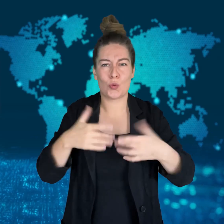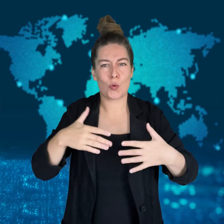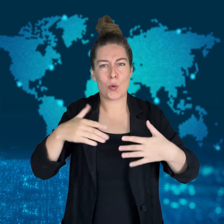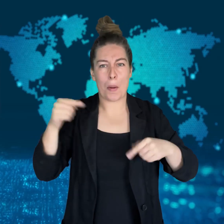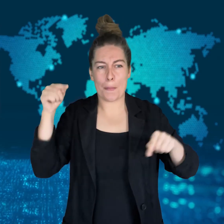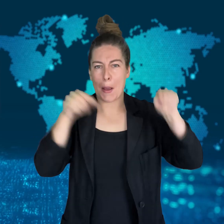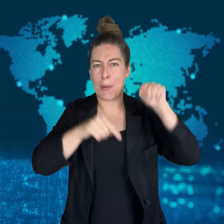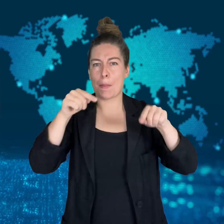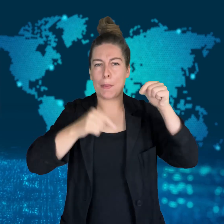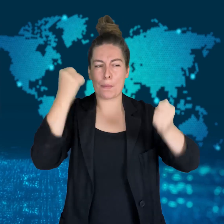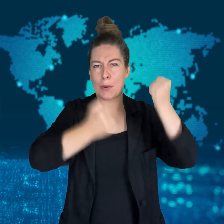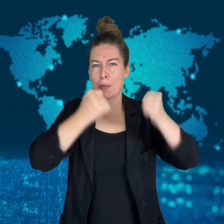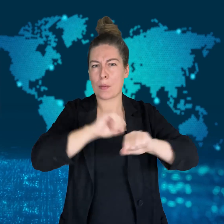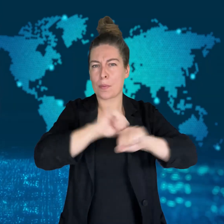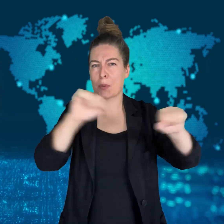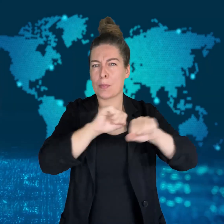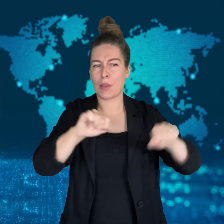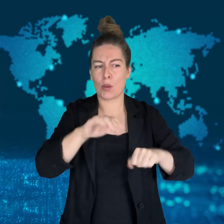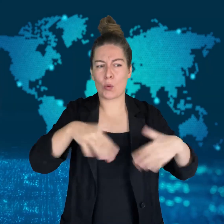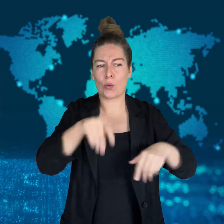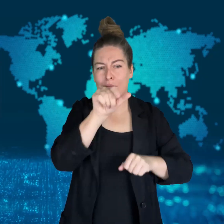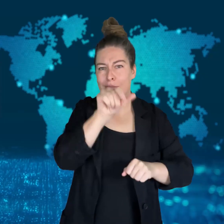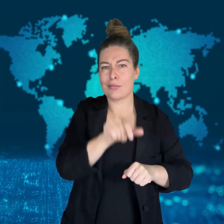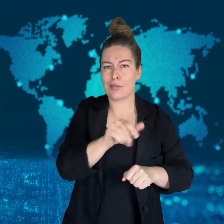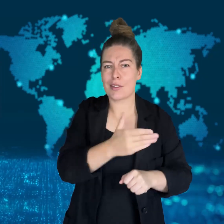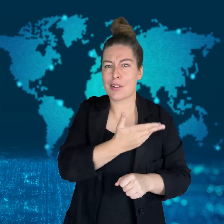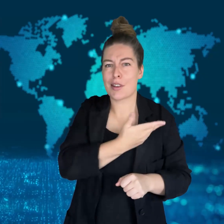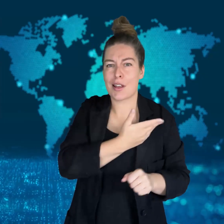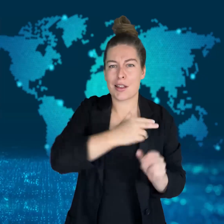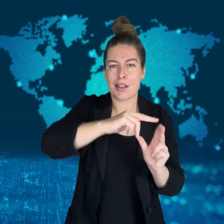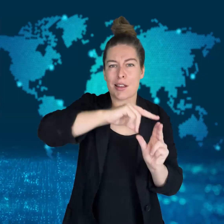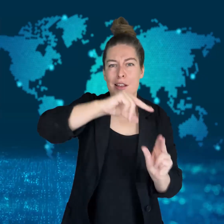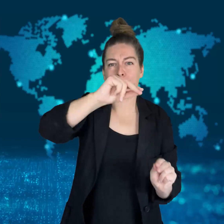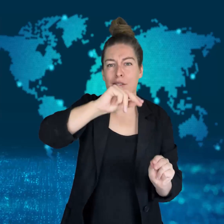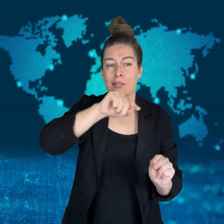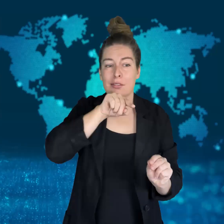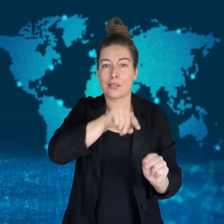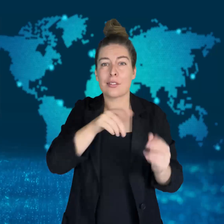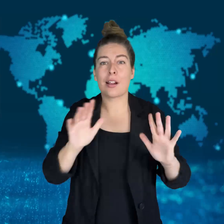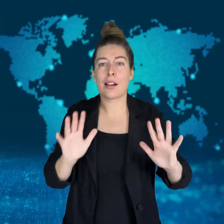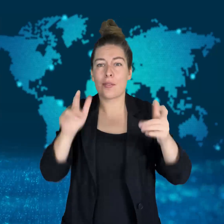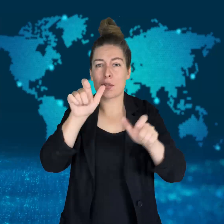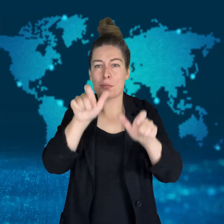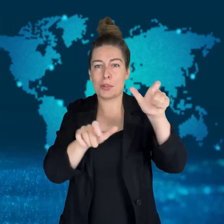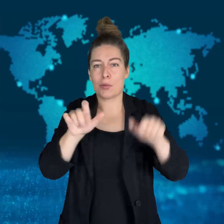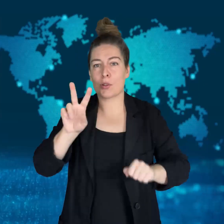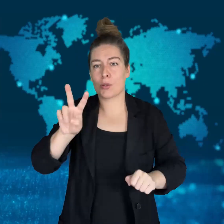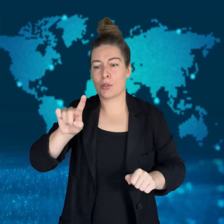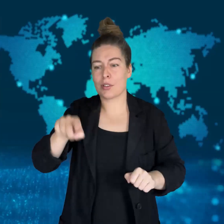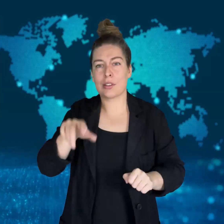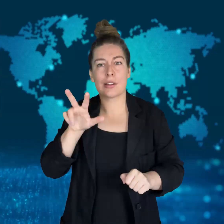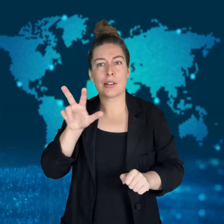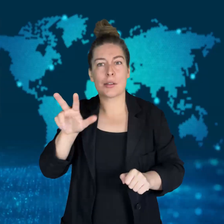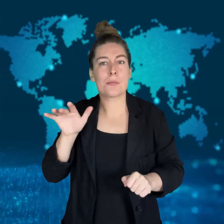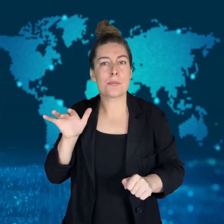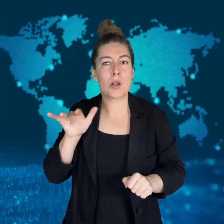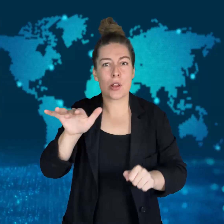Around three-quarters of those residents have been displaced